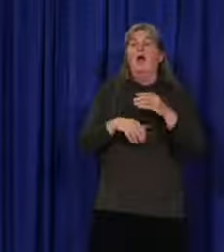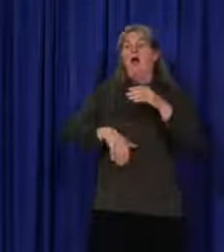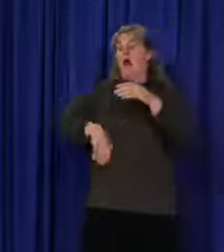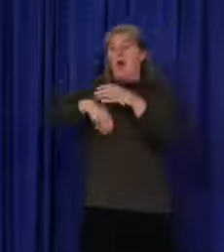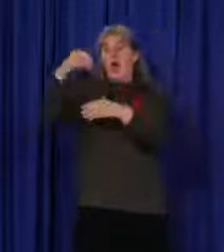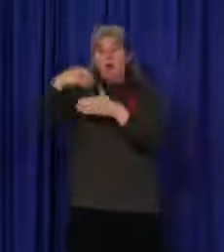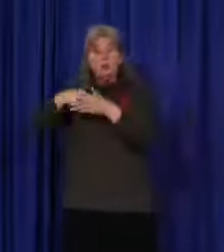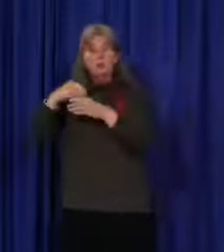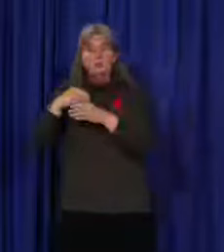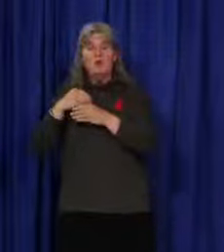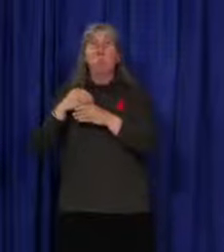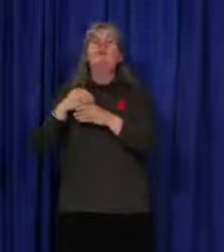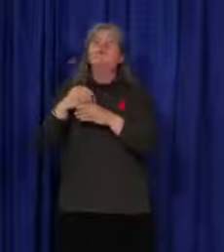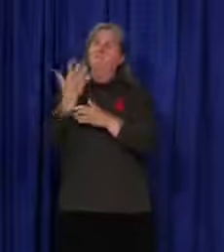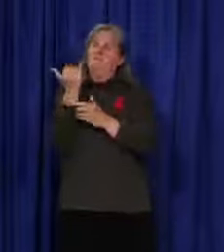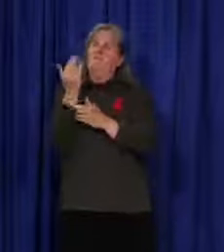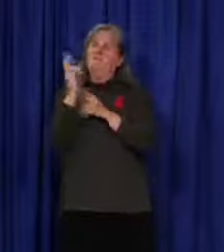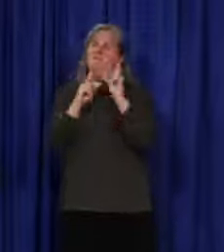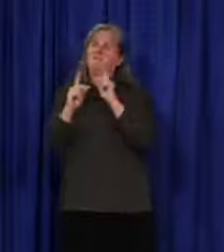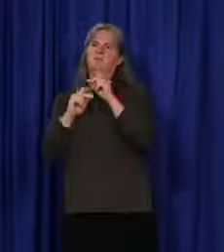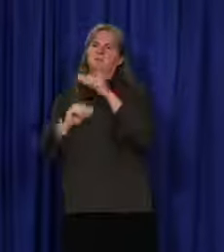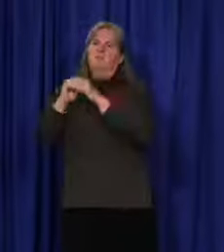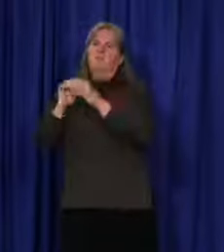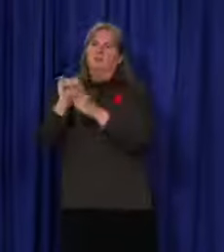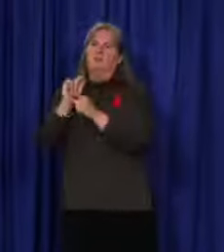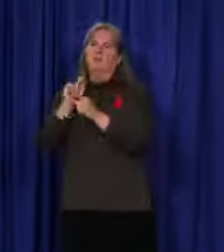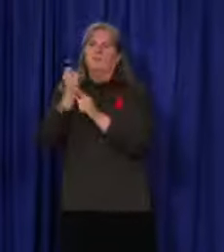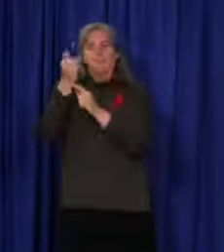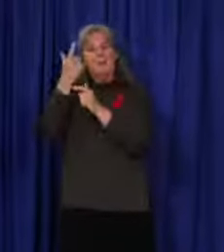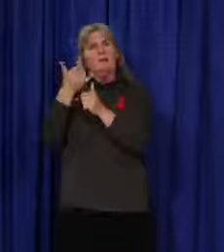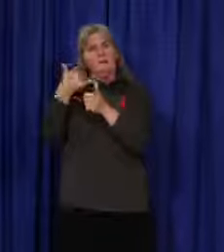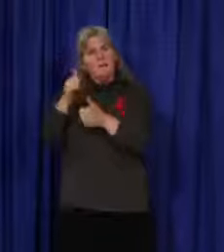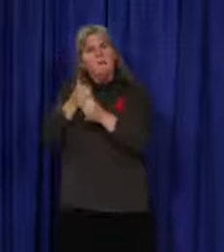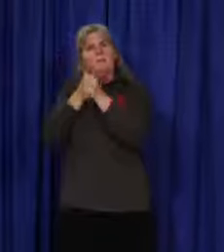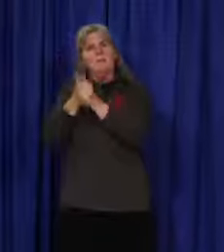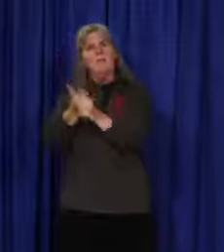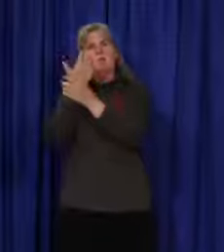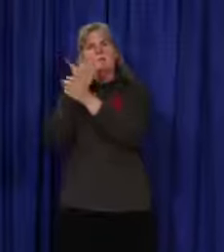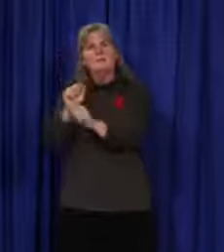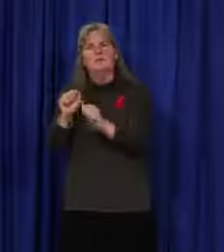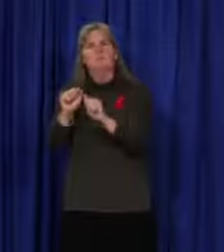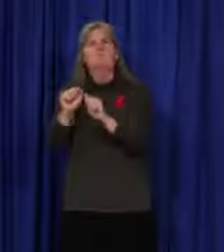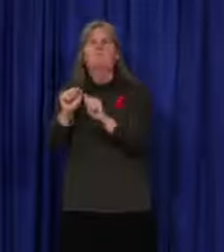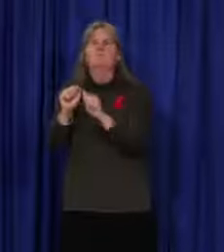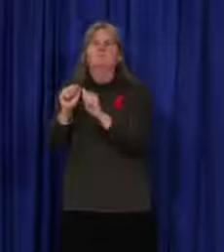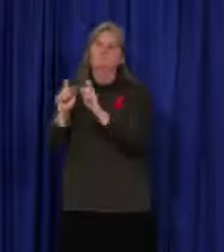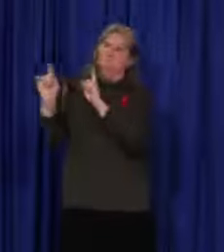moving slowly in a way that we hope will assure stability and not require us to go back from